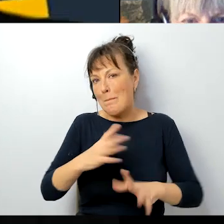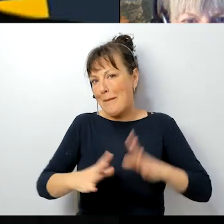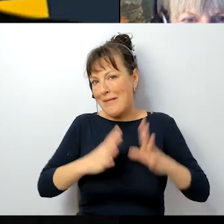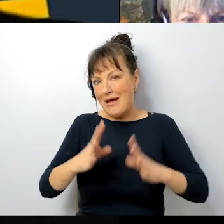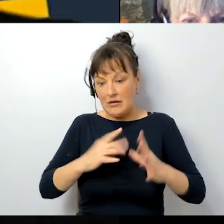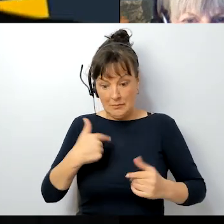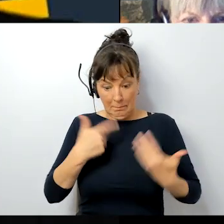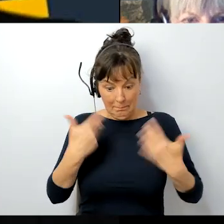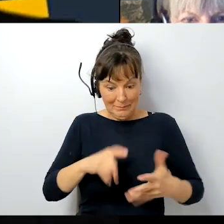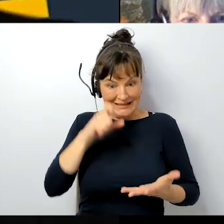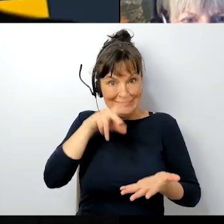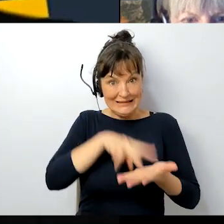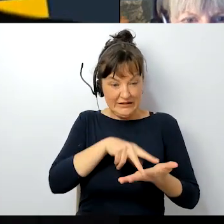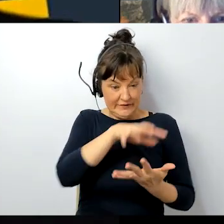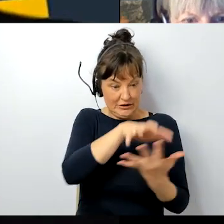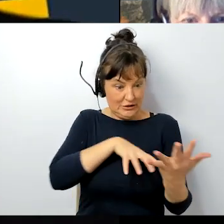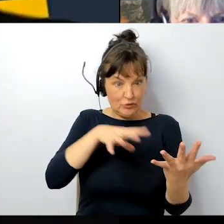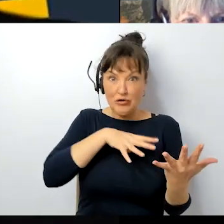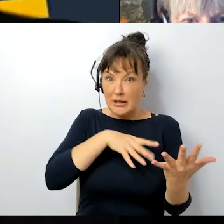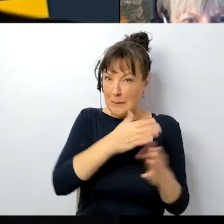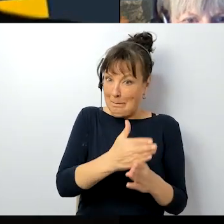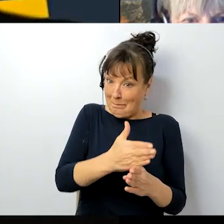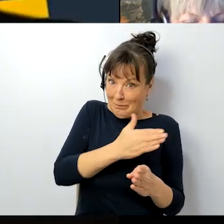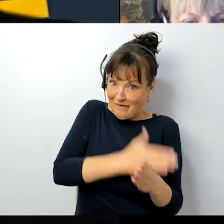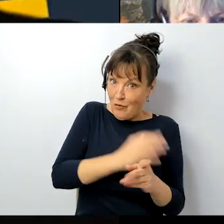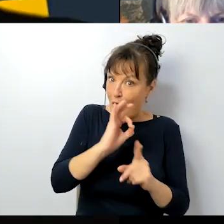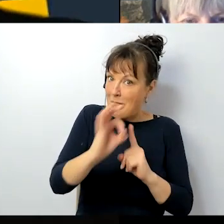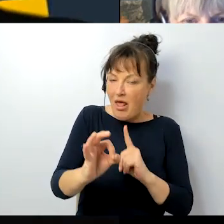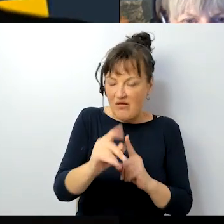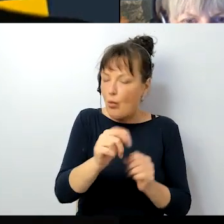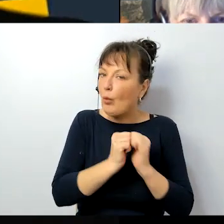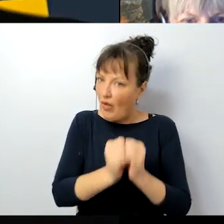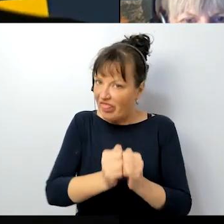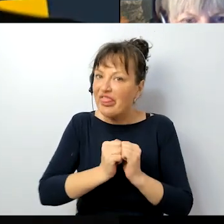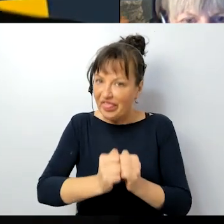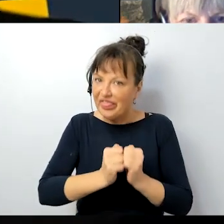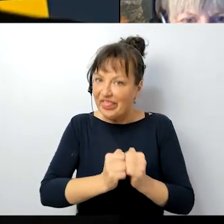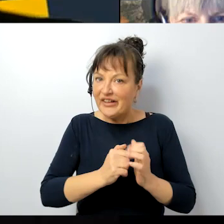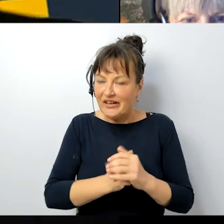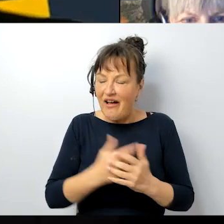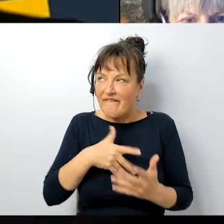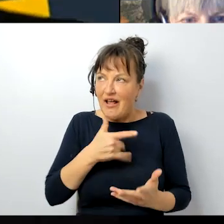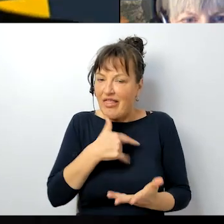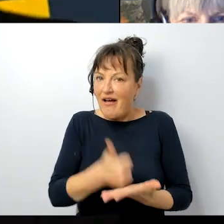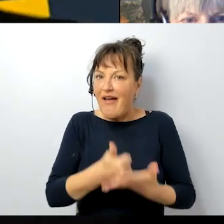to use, so that helped a lot and but also being prepared, so having my CV prepared prior to